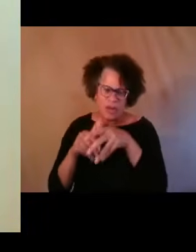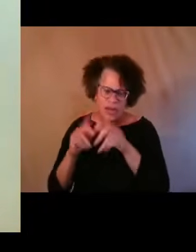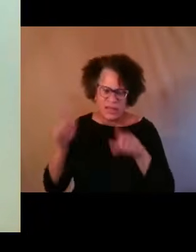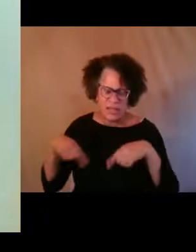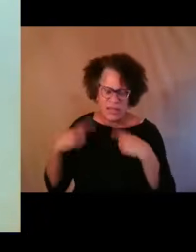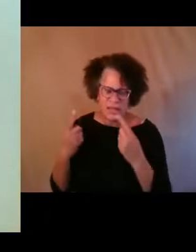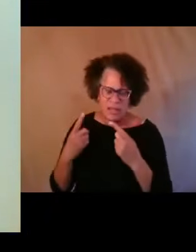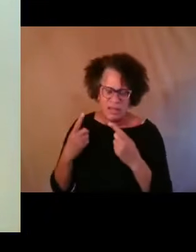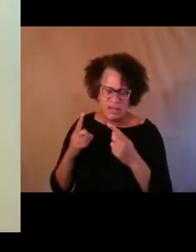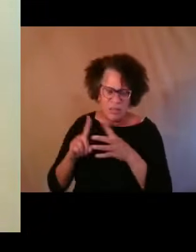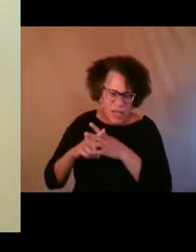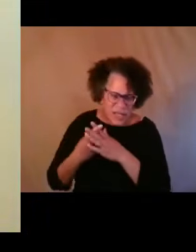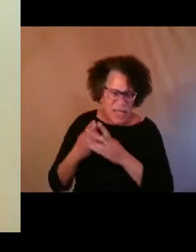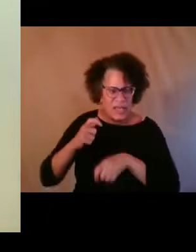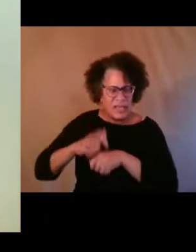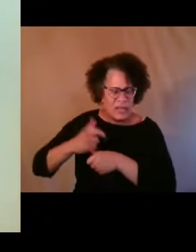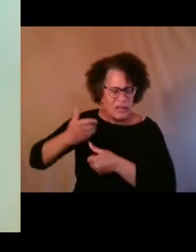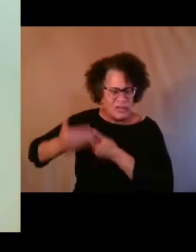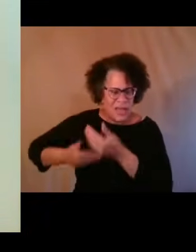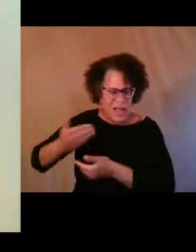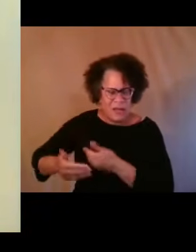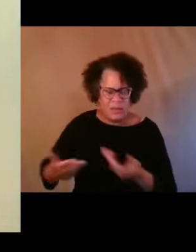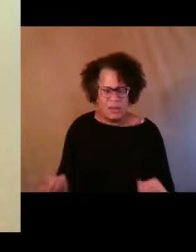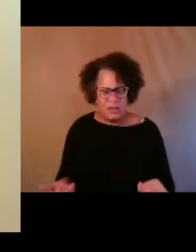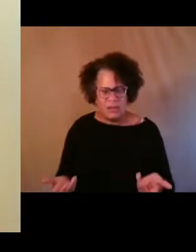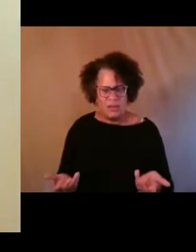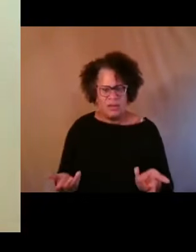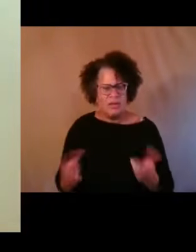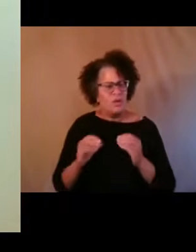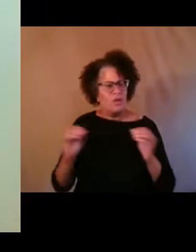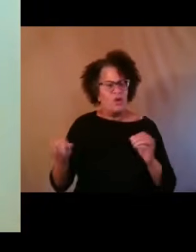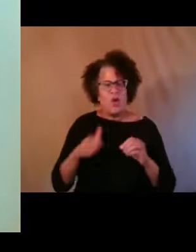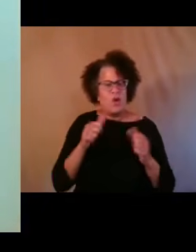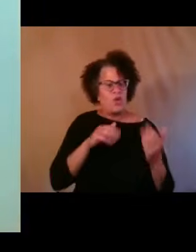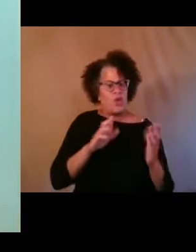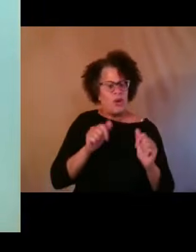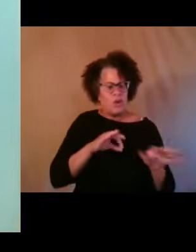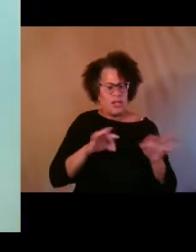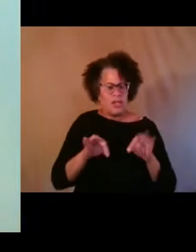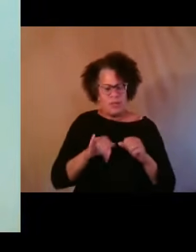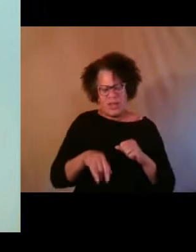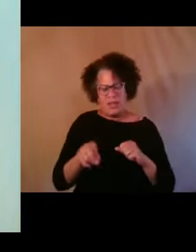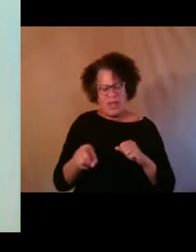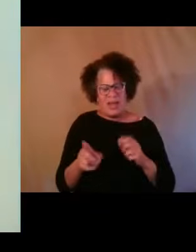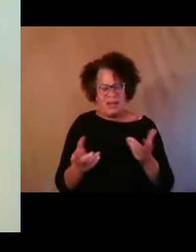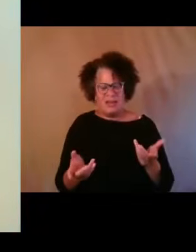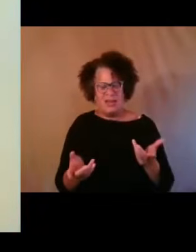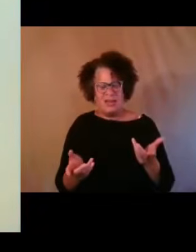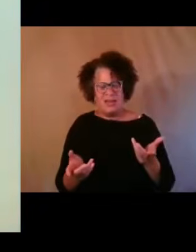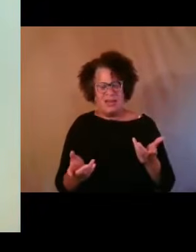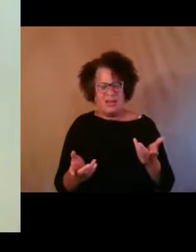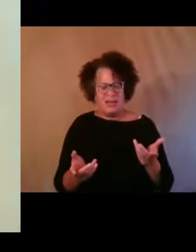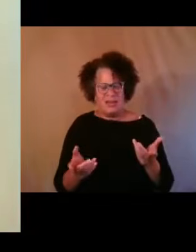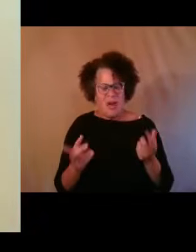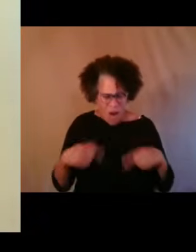since the beginning of time. There's no other way that you can explain why all of us continue to exist,